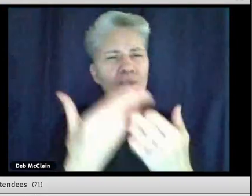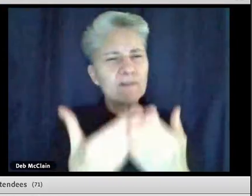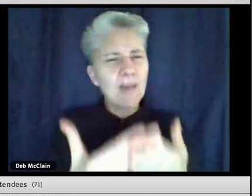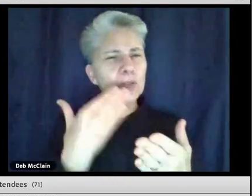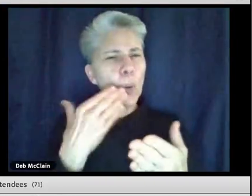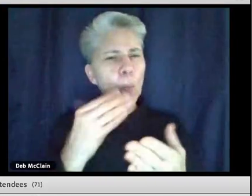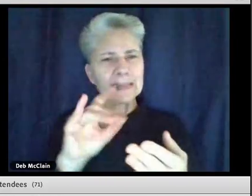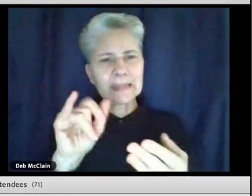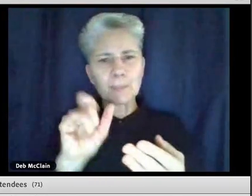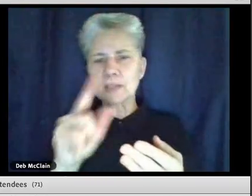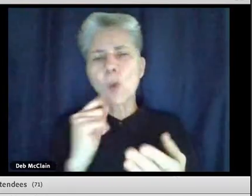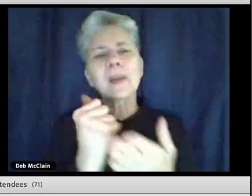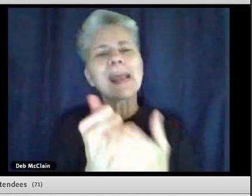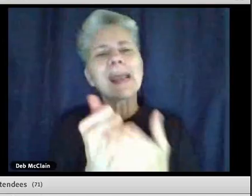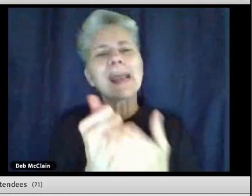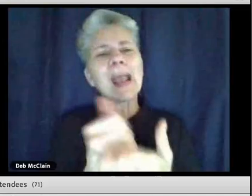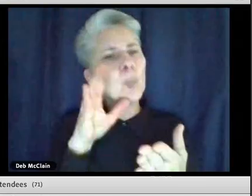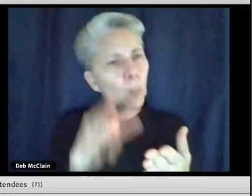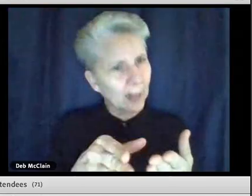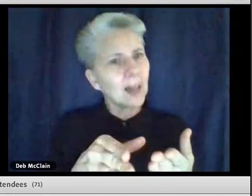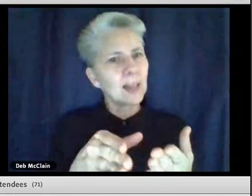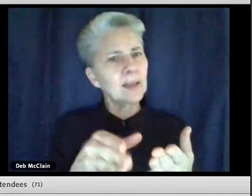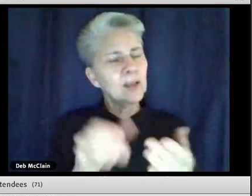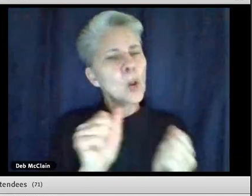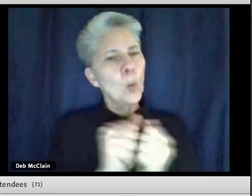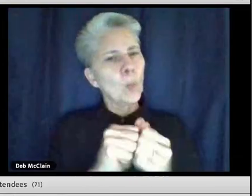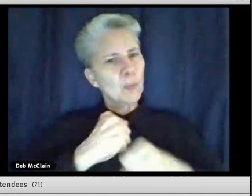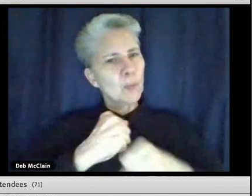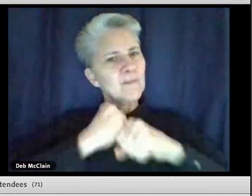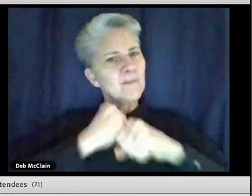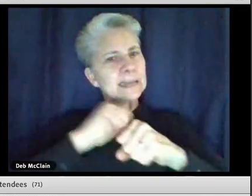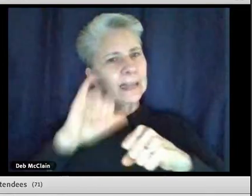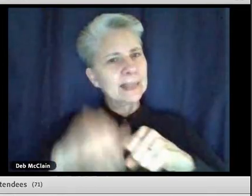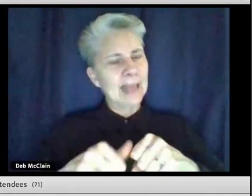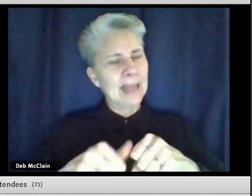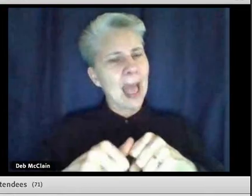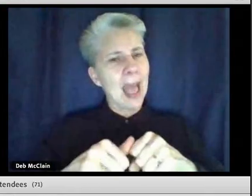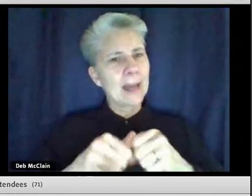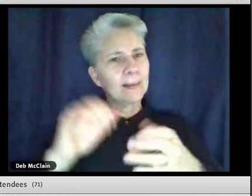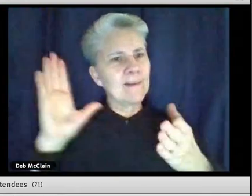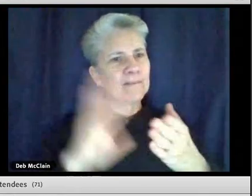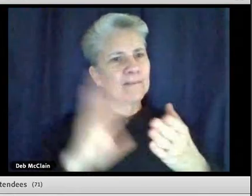to keep yourself healthy, and again, knowing the facts, knowing the symptoms are only going to help you